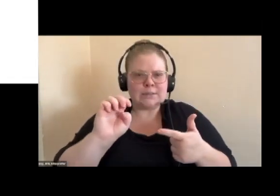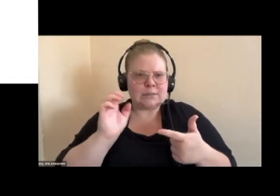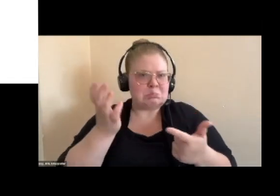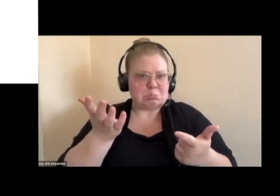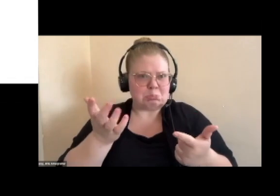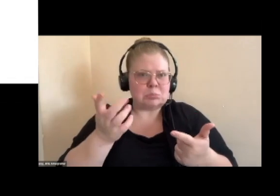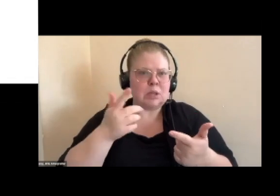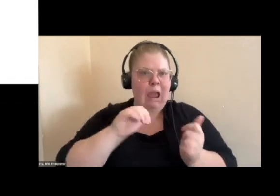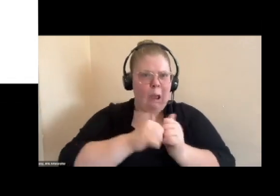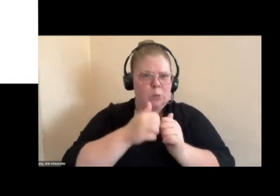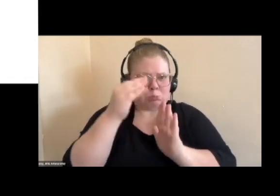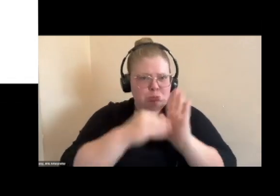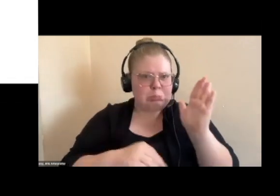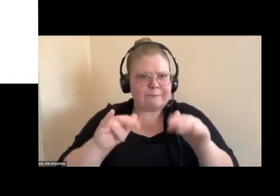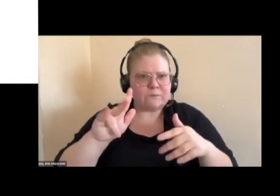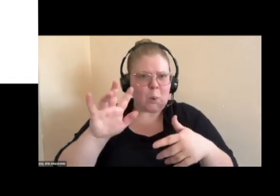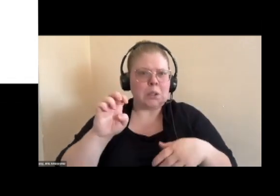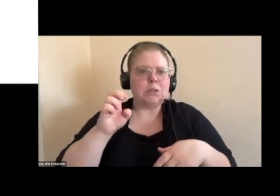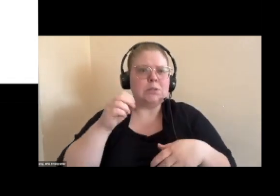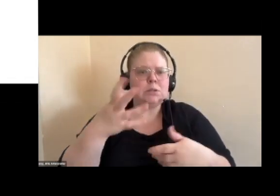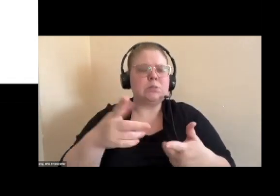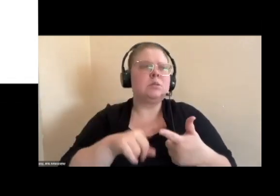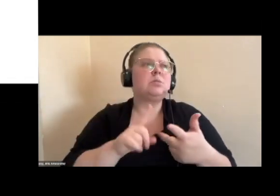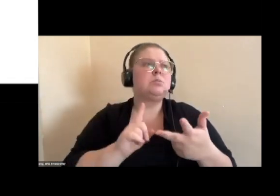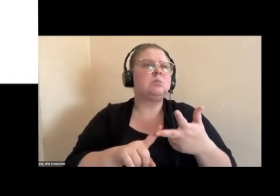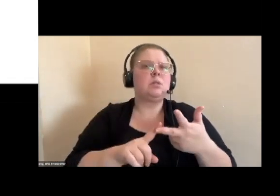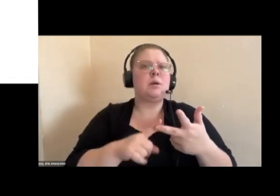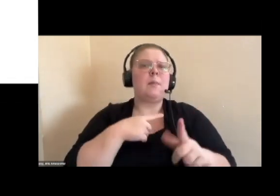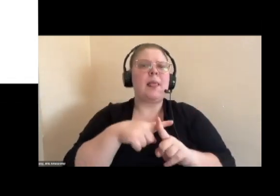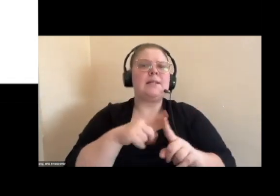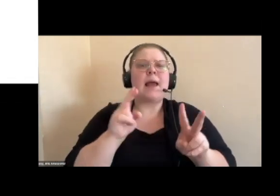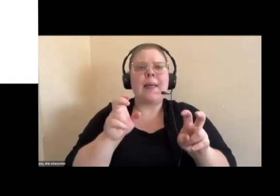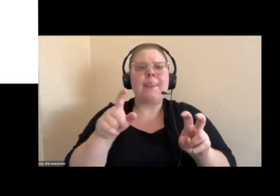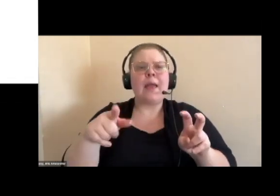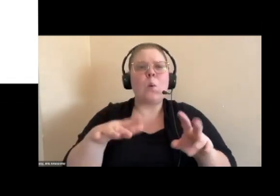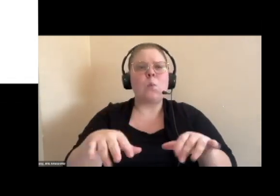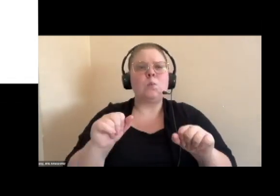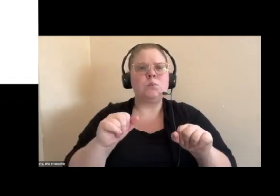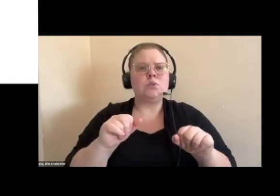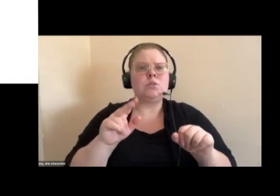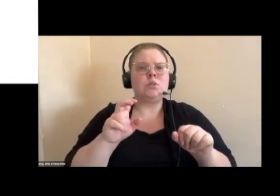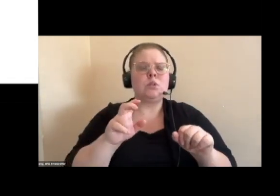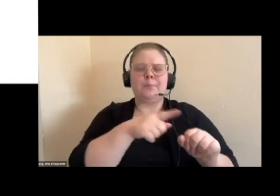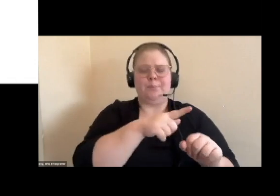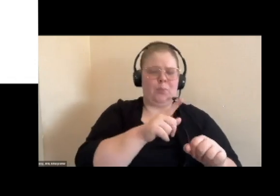There are personal office hours that our research team holds so that